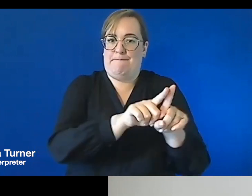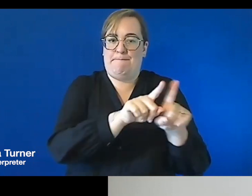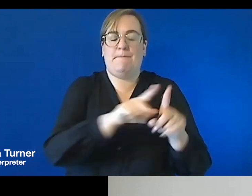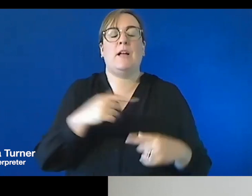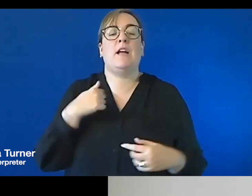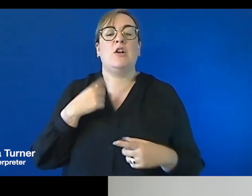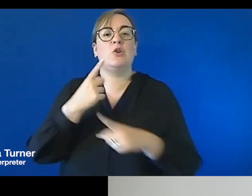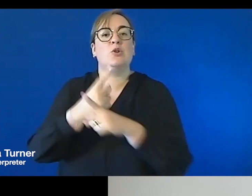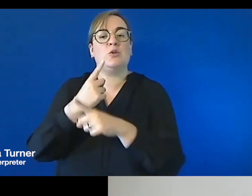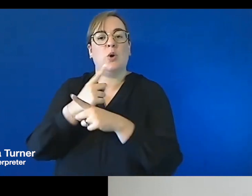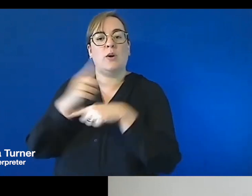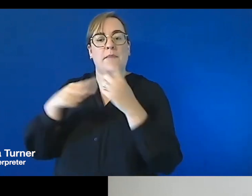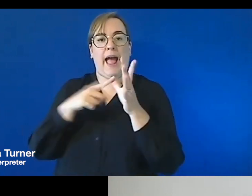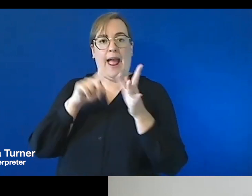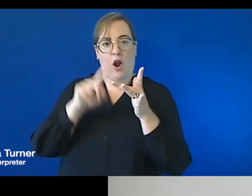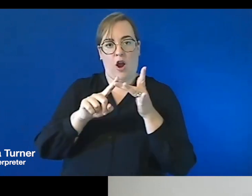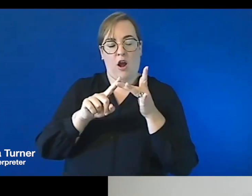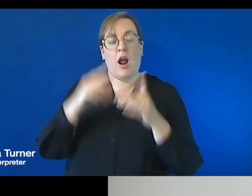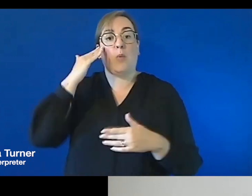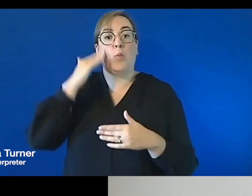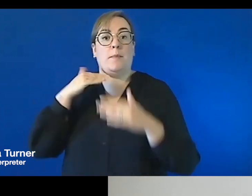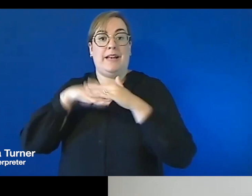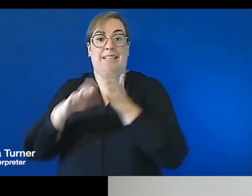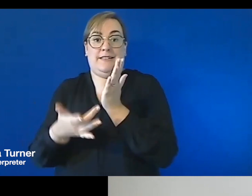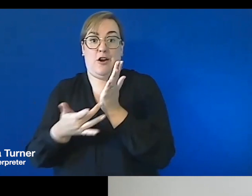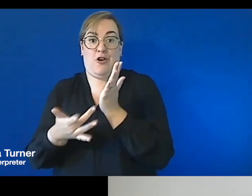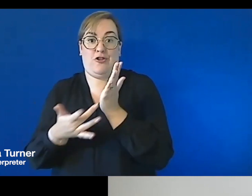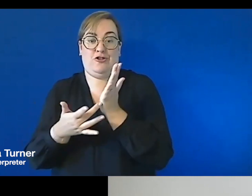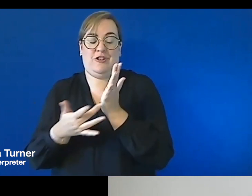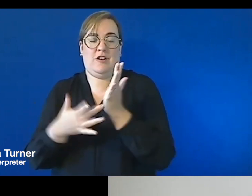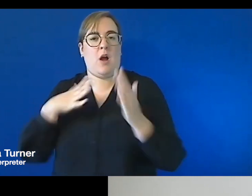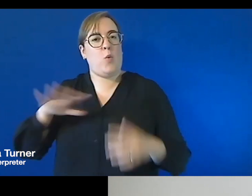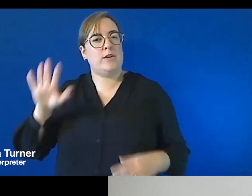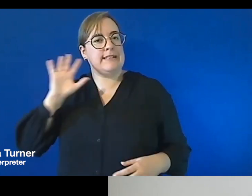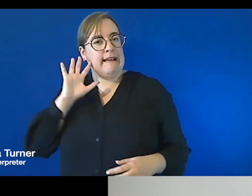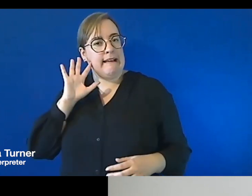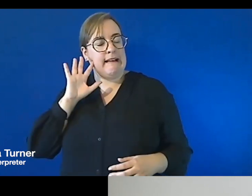women in technology and I'd love to hear a little bit more about the representation